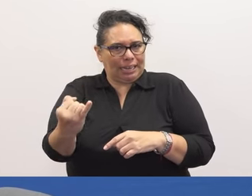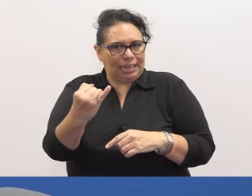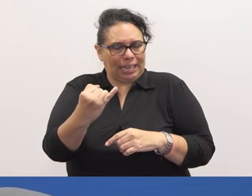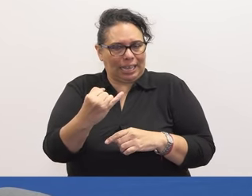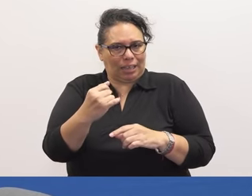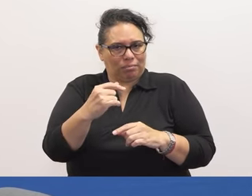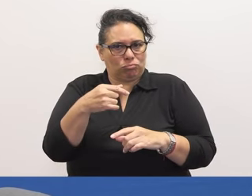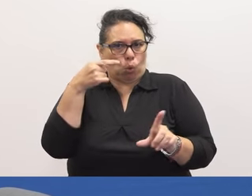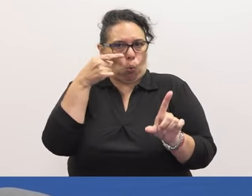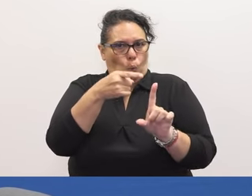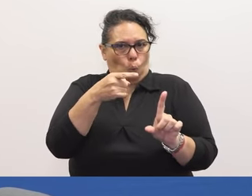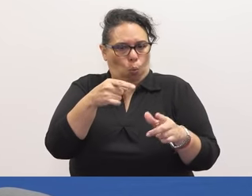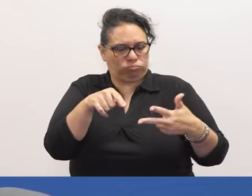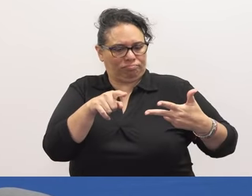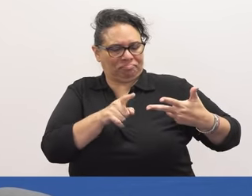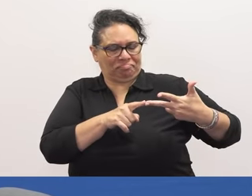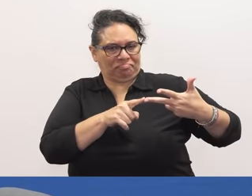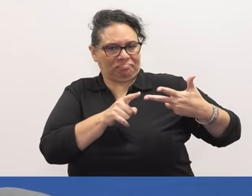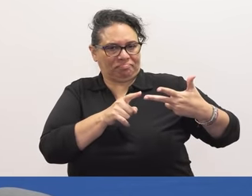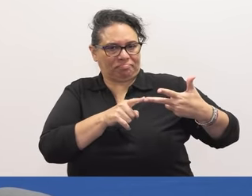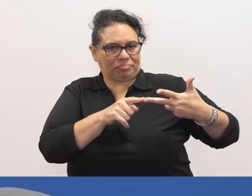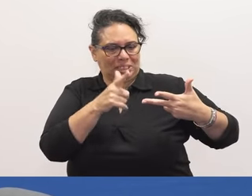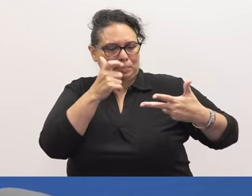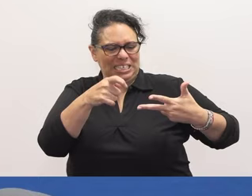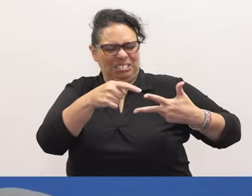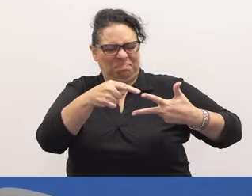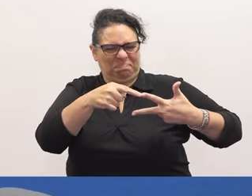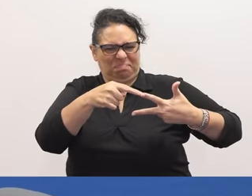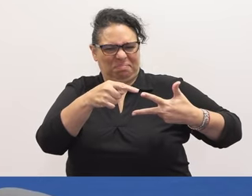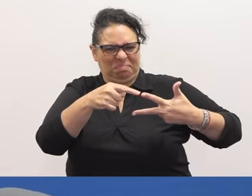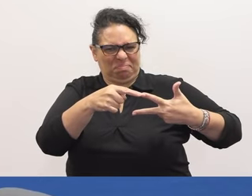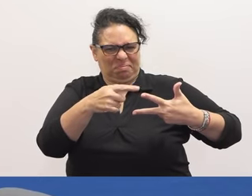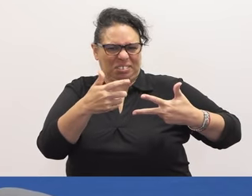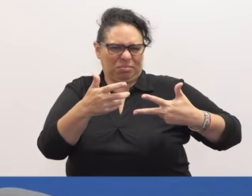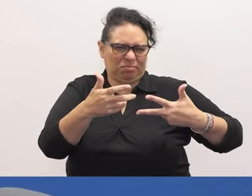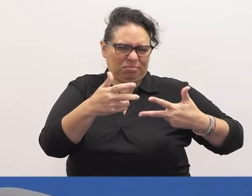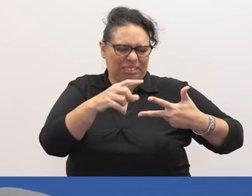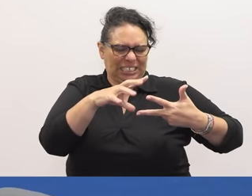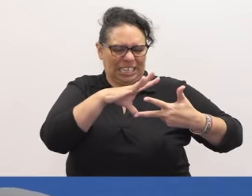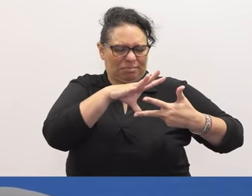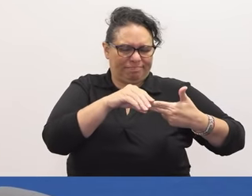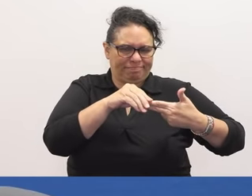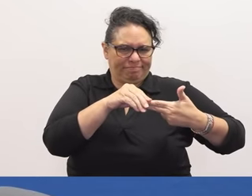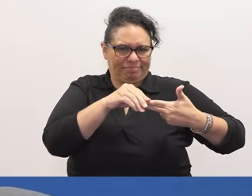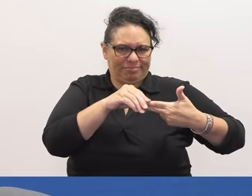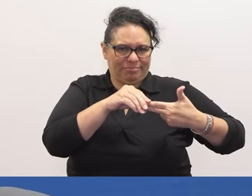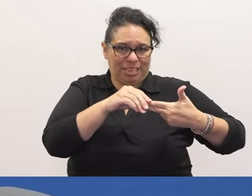because I think goal two is kind of implicated in goal three. So I don't need to have goal two